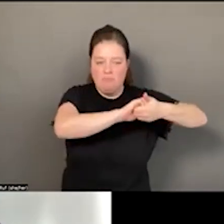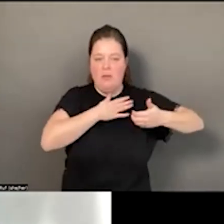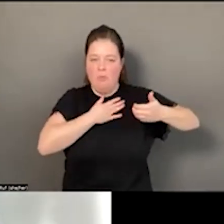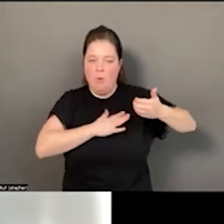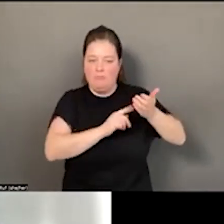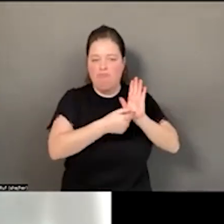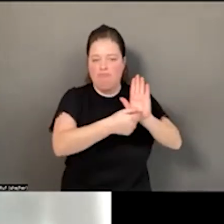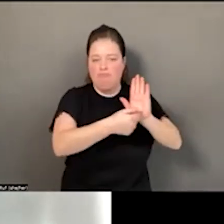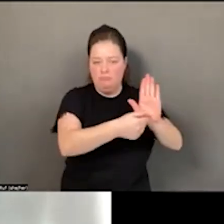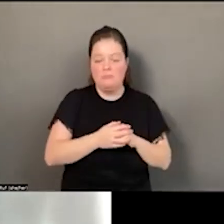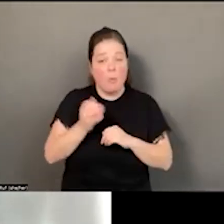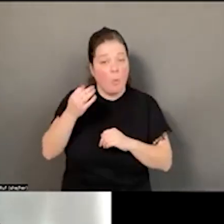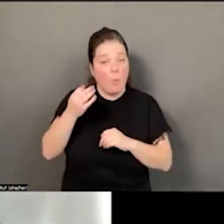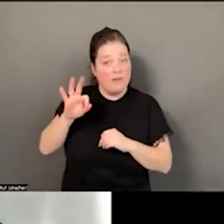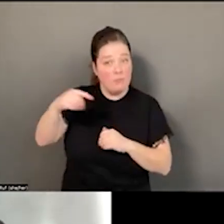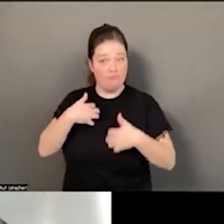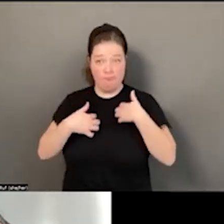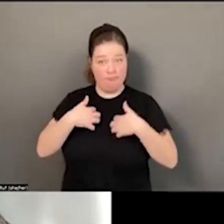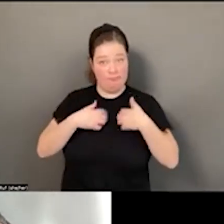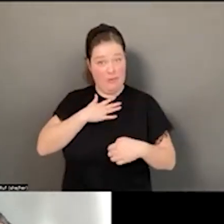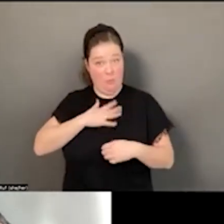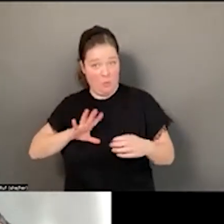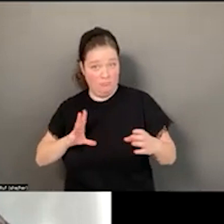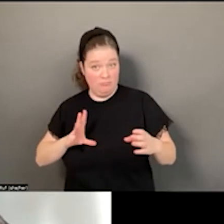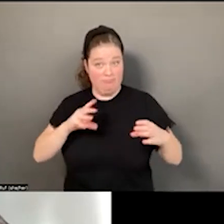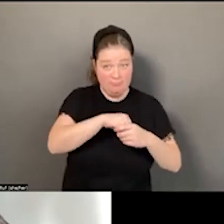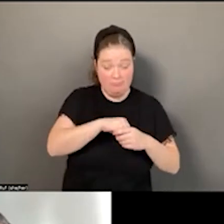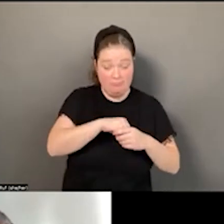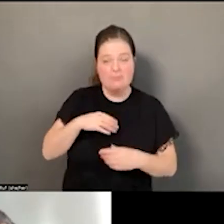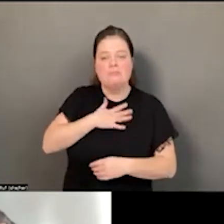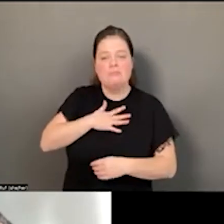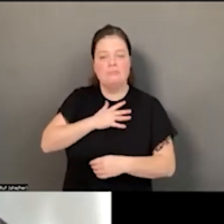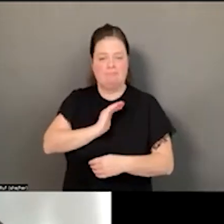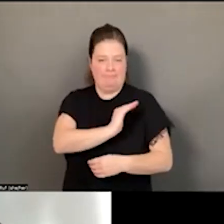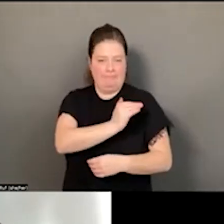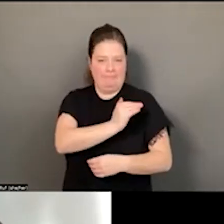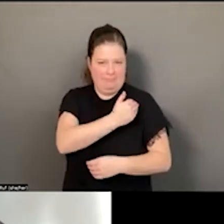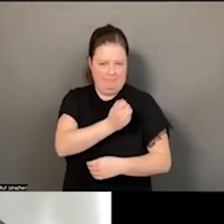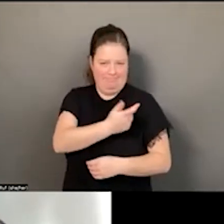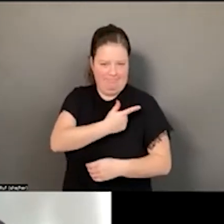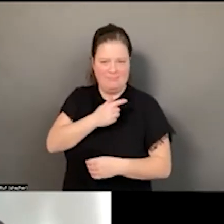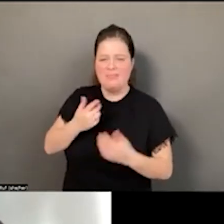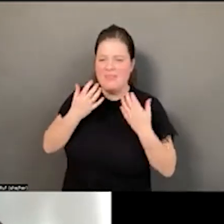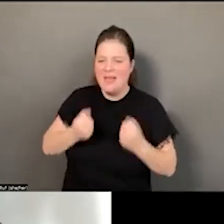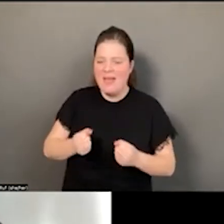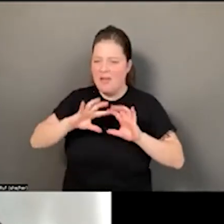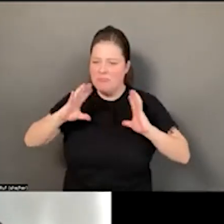We have members in all countries and they will tell you how they are creating the national delegation.